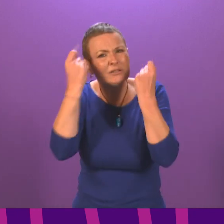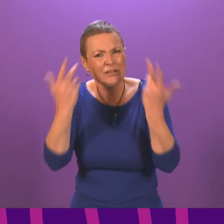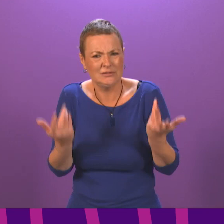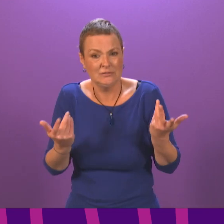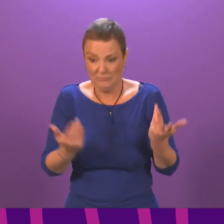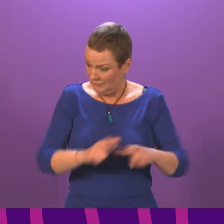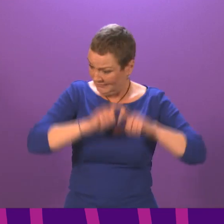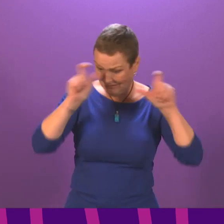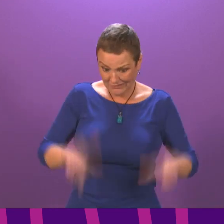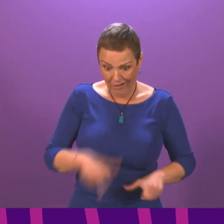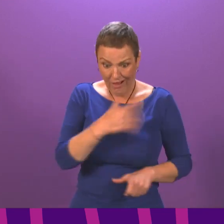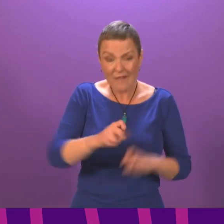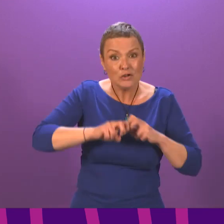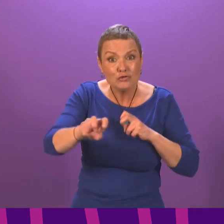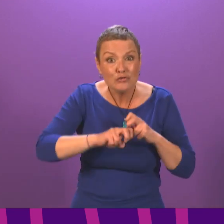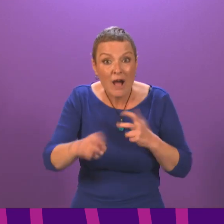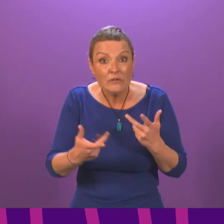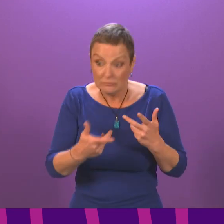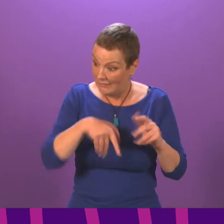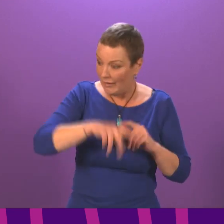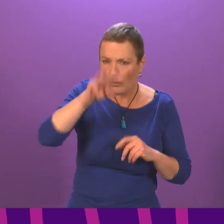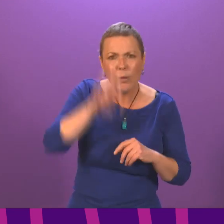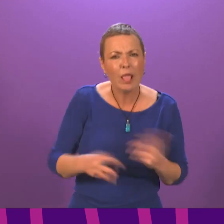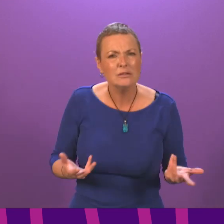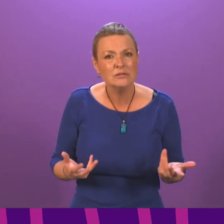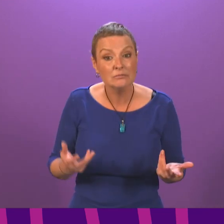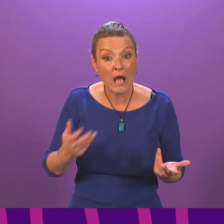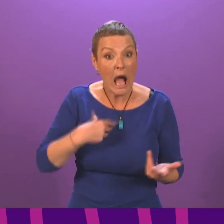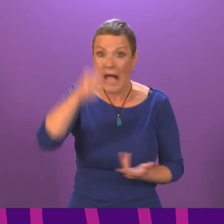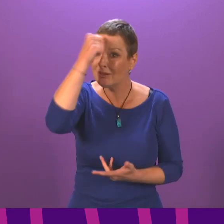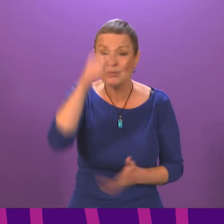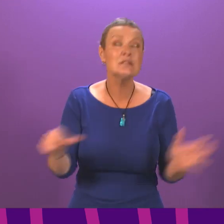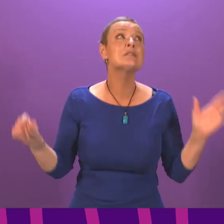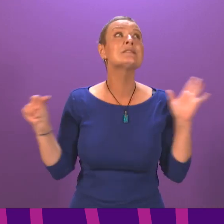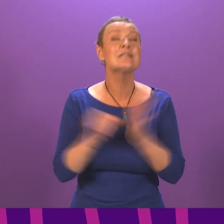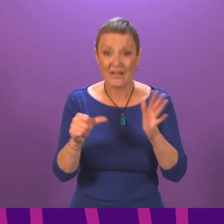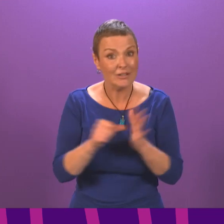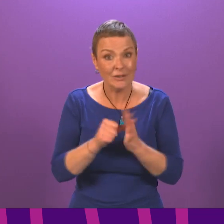there are still travel restrictions on people going in and out of Wales. I know that the current situation is hard for constituents the length and breadth of